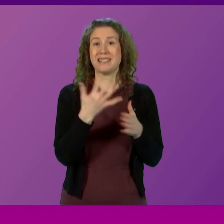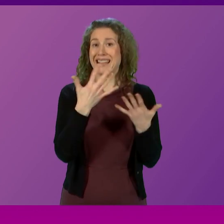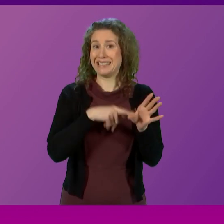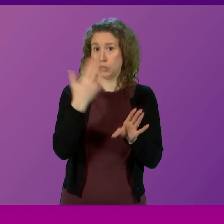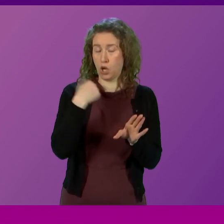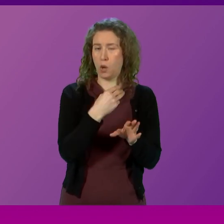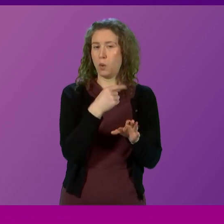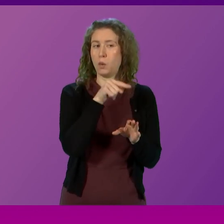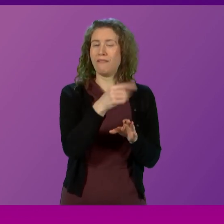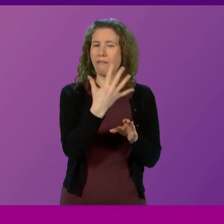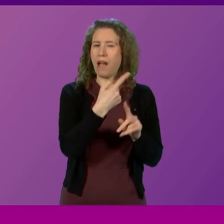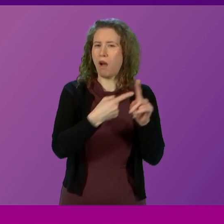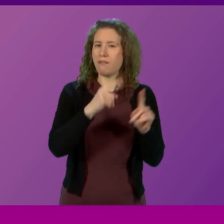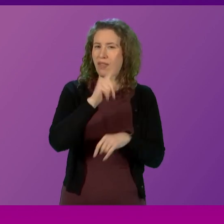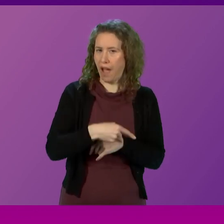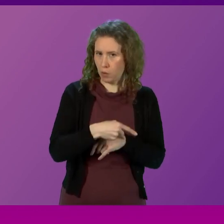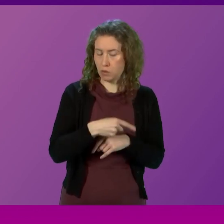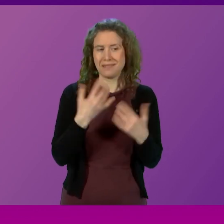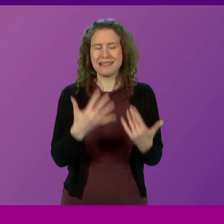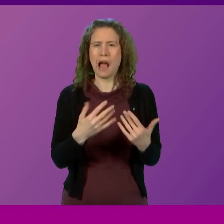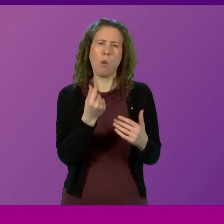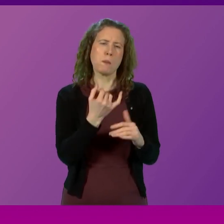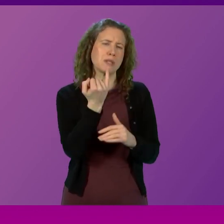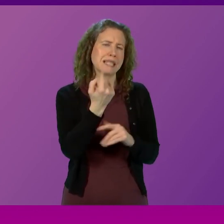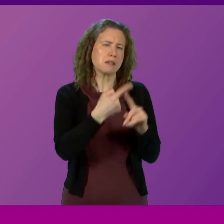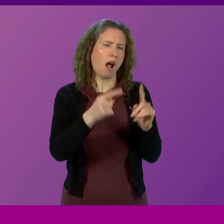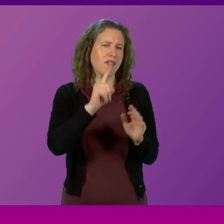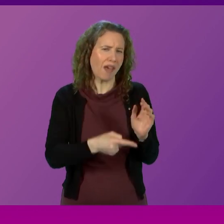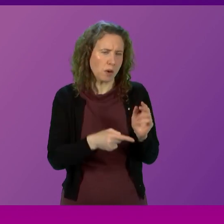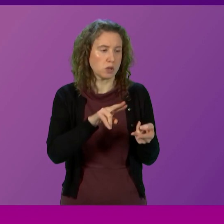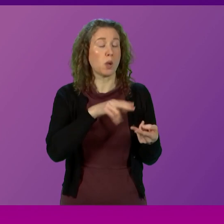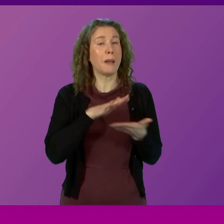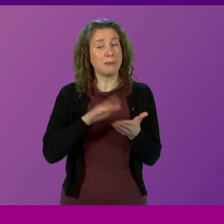ago, the figure was 5,500 people; today, it is almost 6,500. What does that say? It says that our